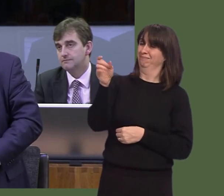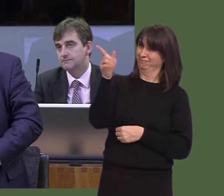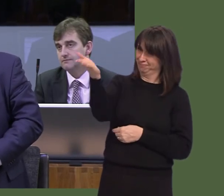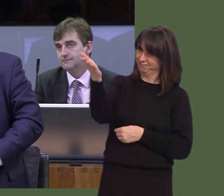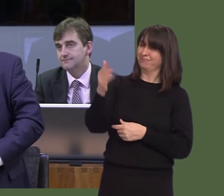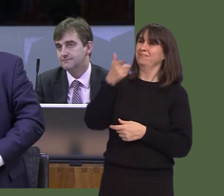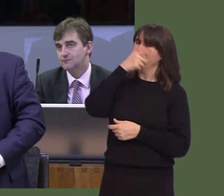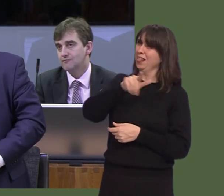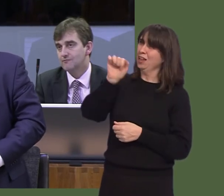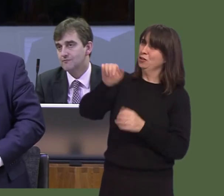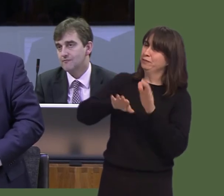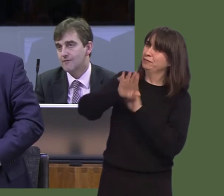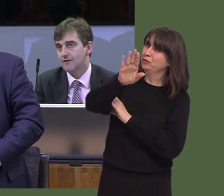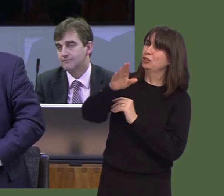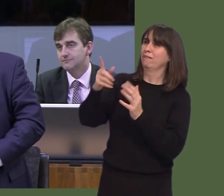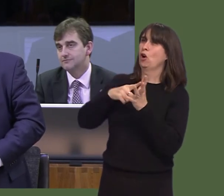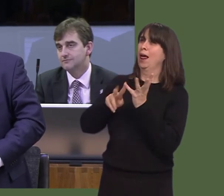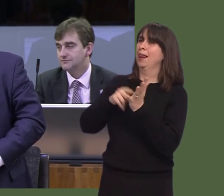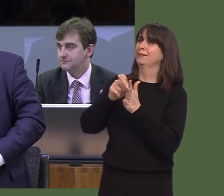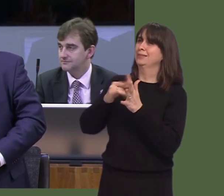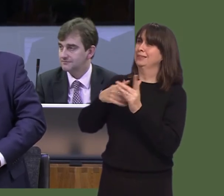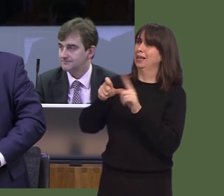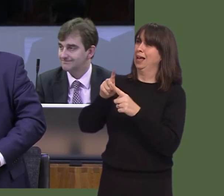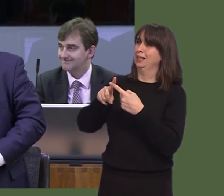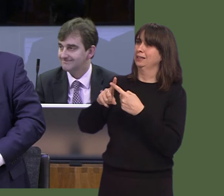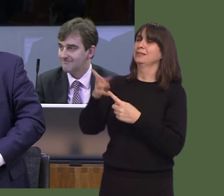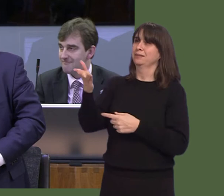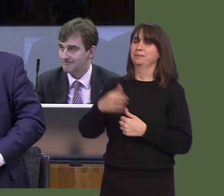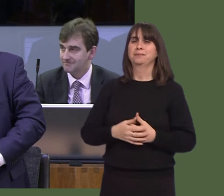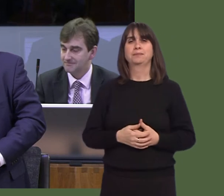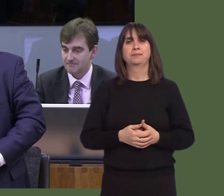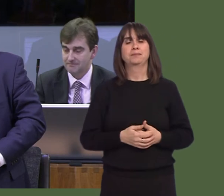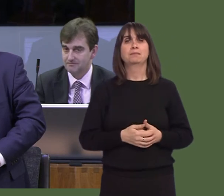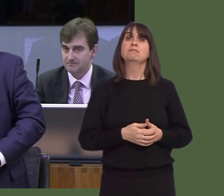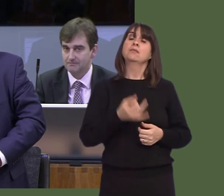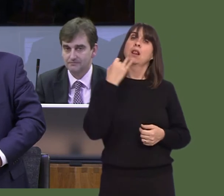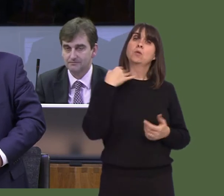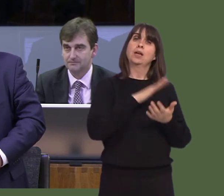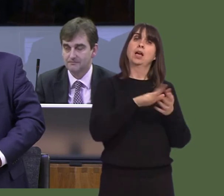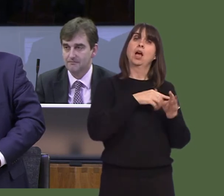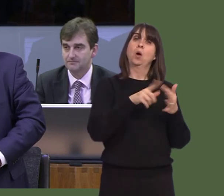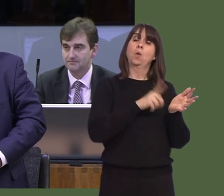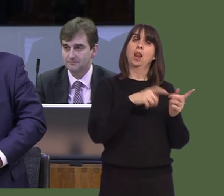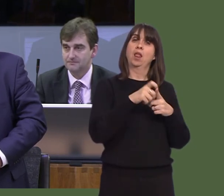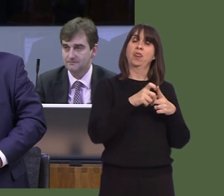But it doesnít apply in Wales. It causes confusion, it makes no sense, and itís always been the case that where a legislature